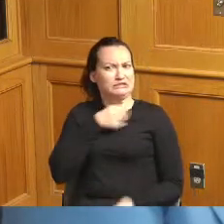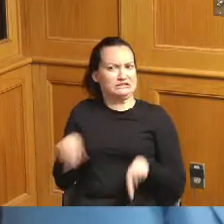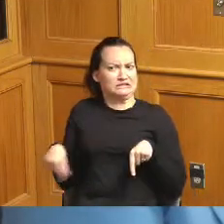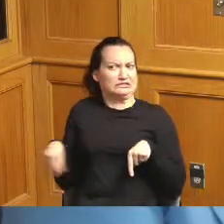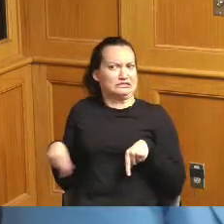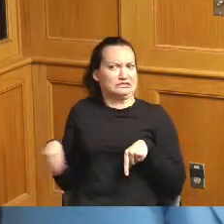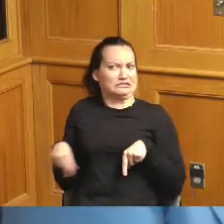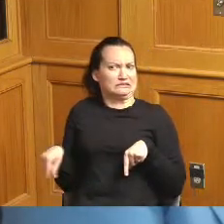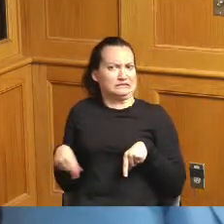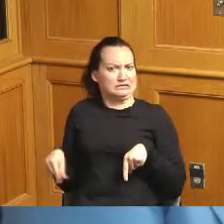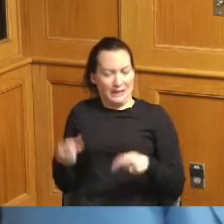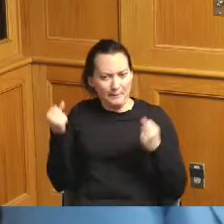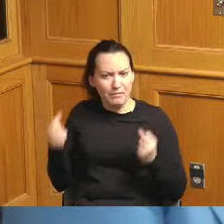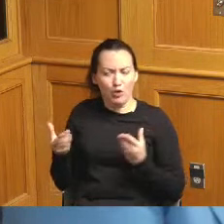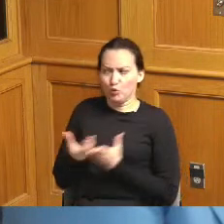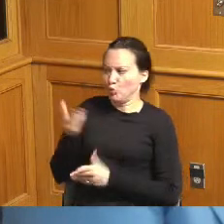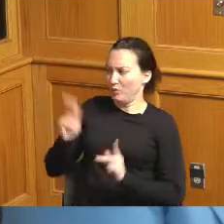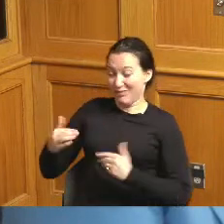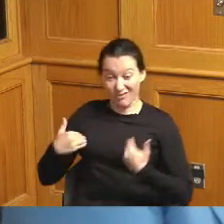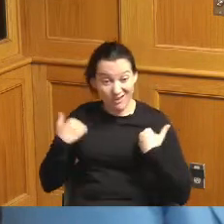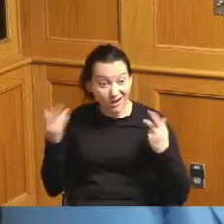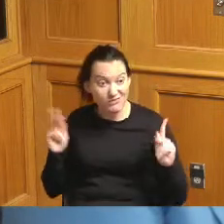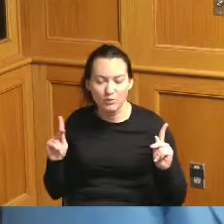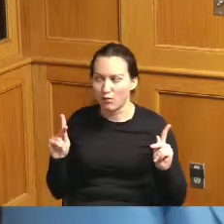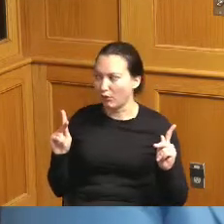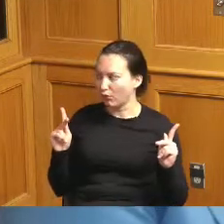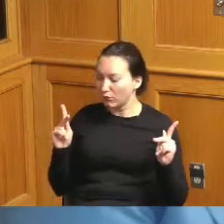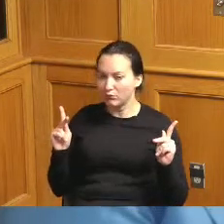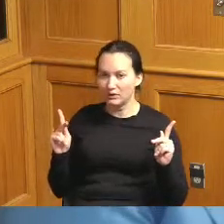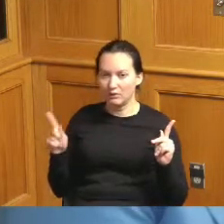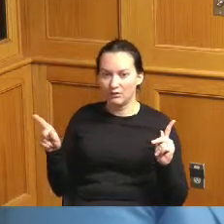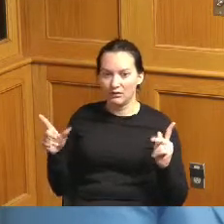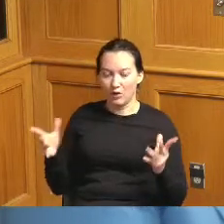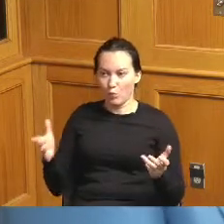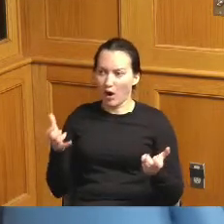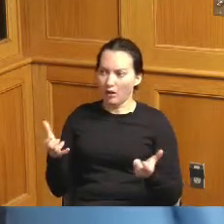because if you're bringing in new people young people you know they want to have some place